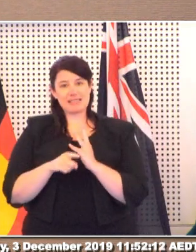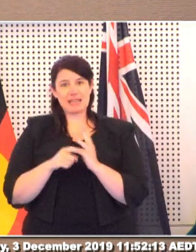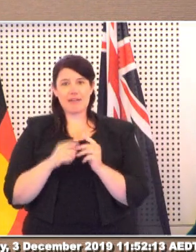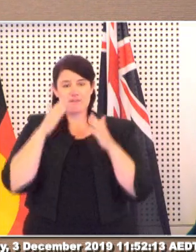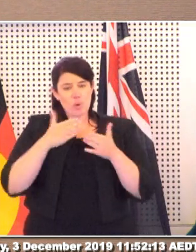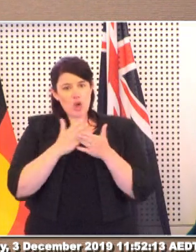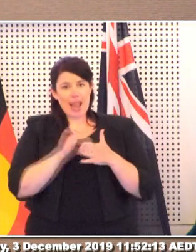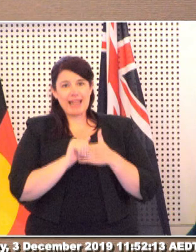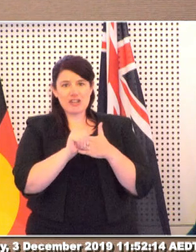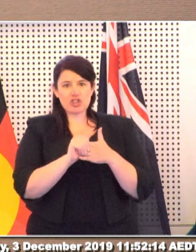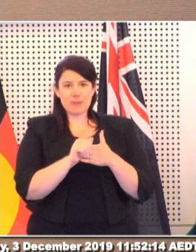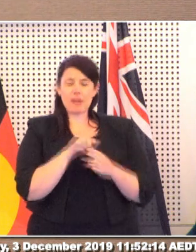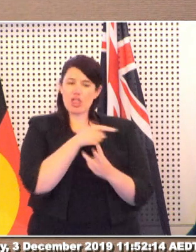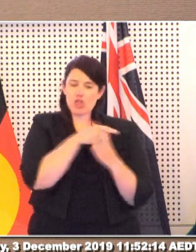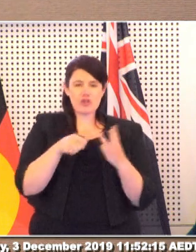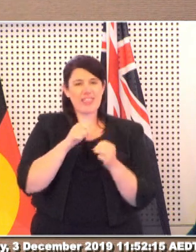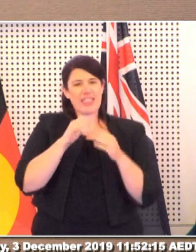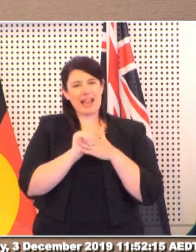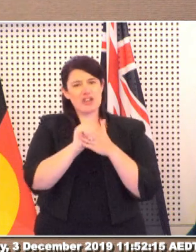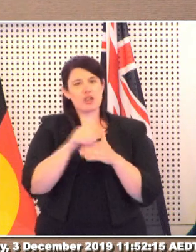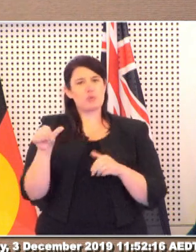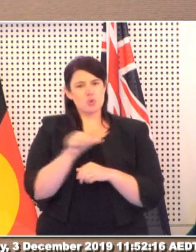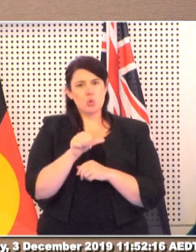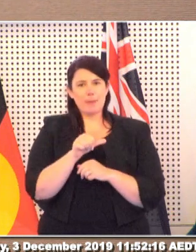I first met Jan Daisley when I was her lecturer at uni.